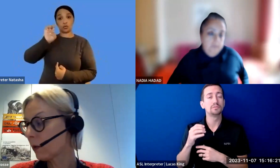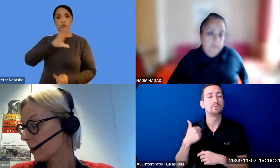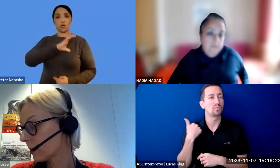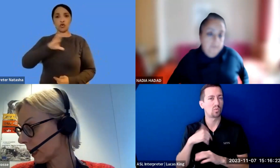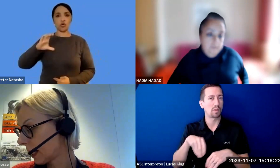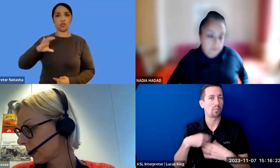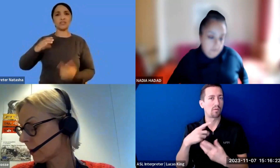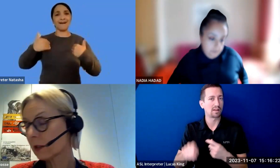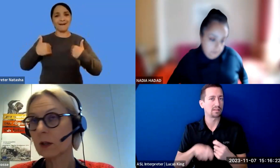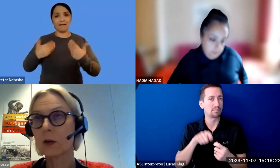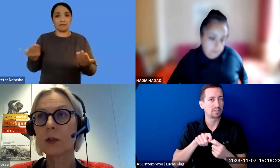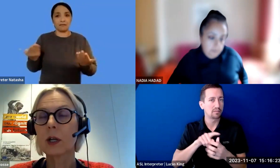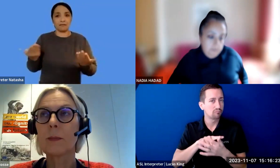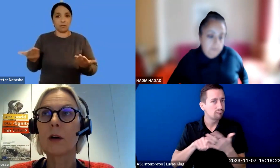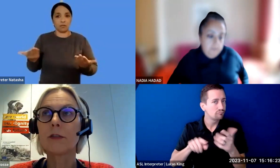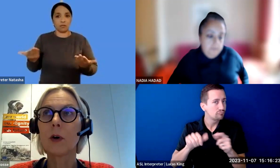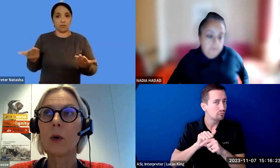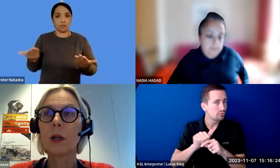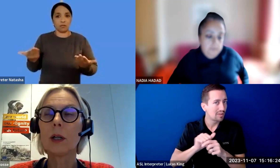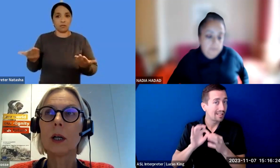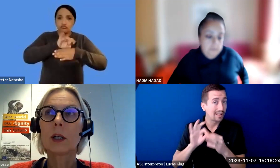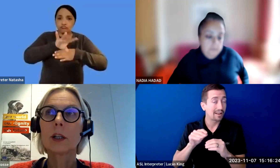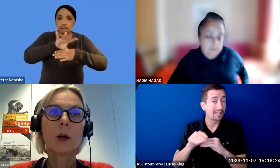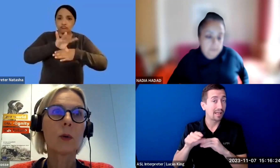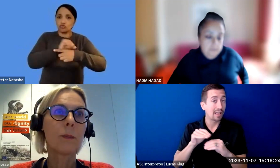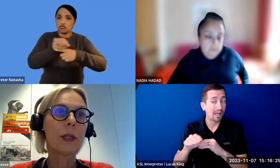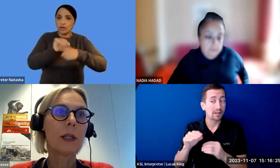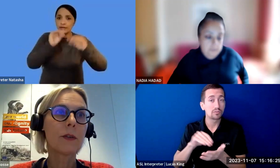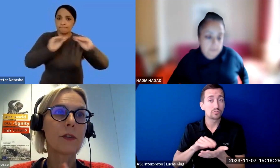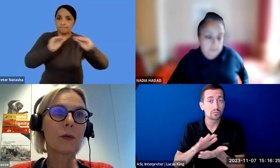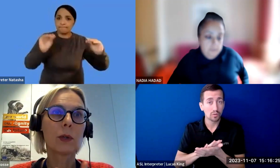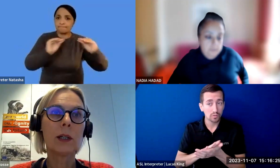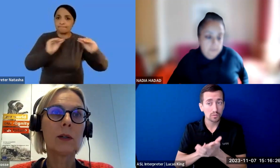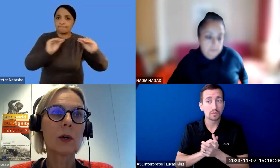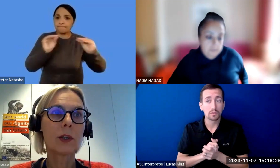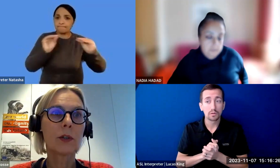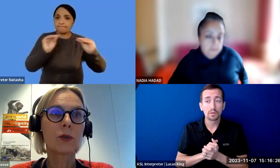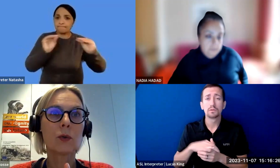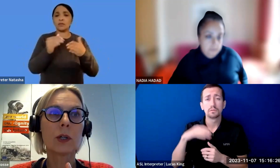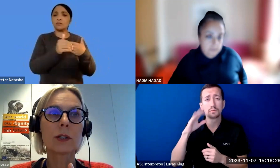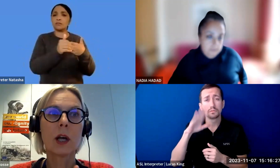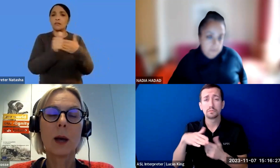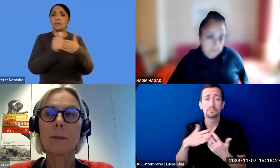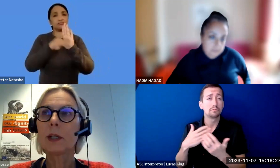around this guidance note above all. Be it through e-learning tools,